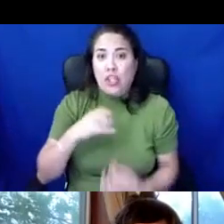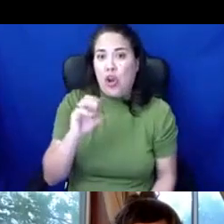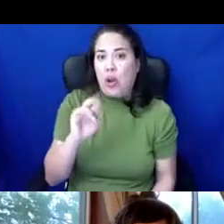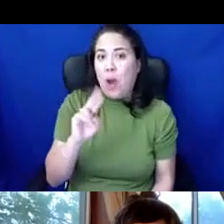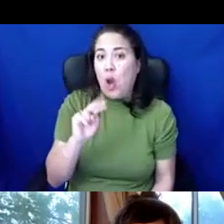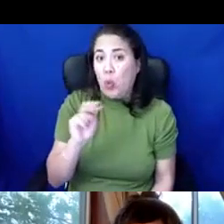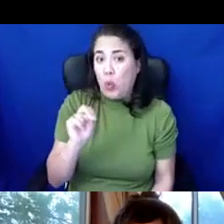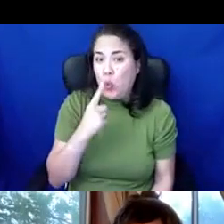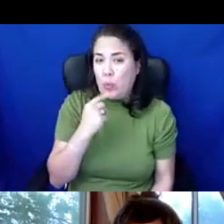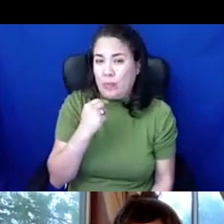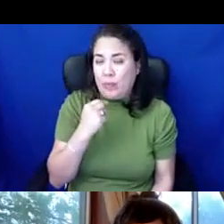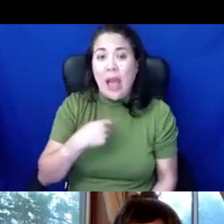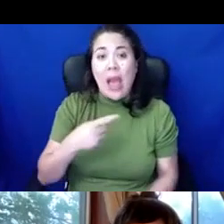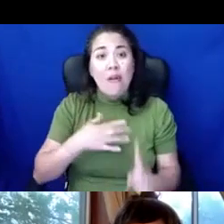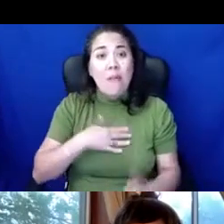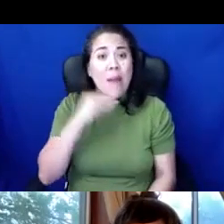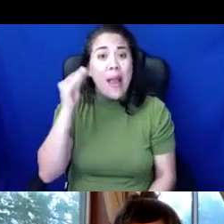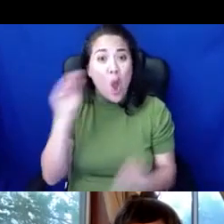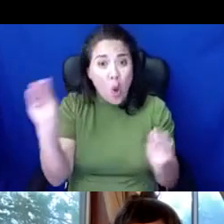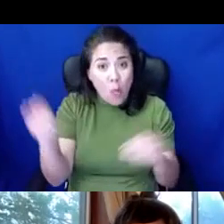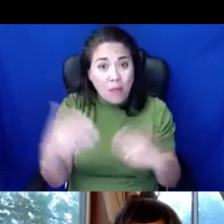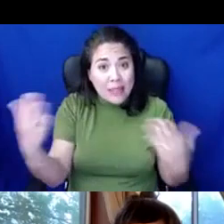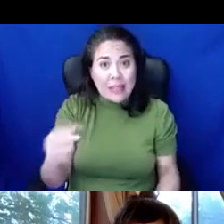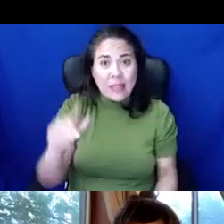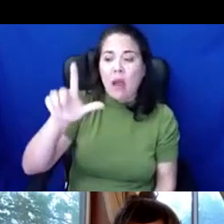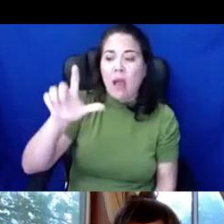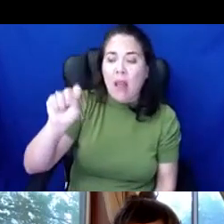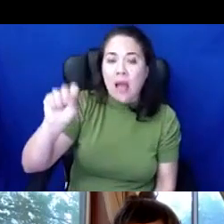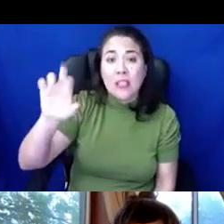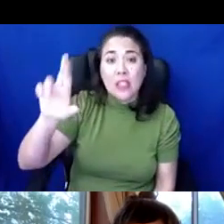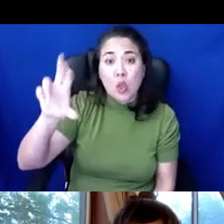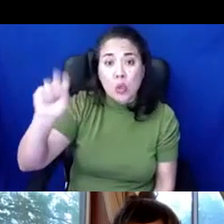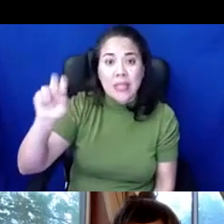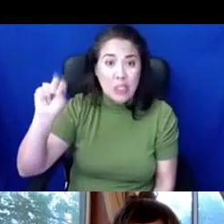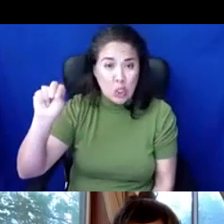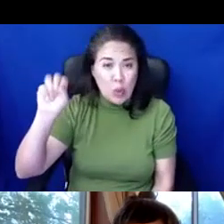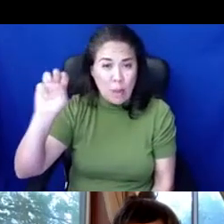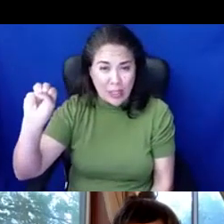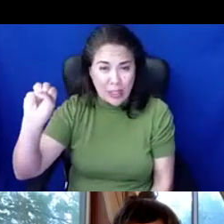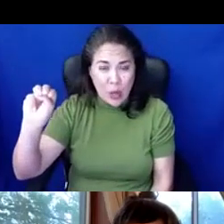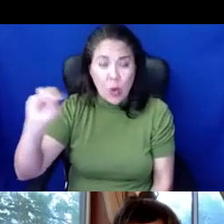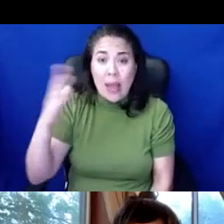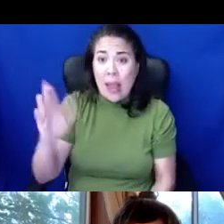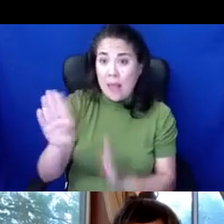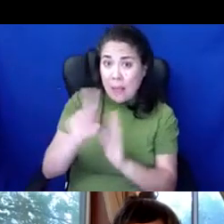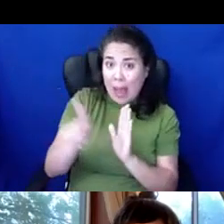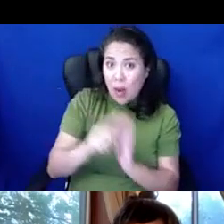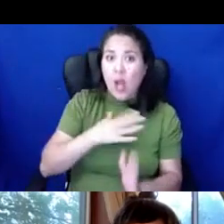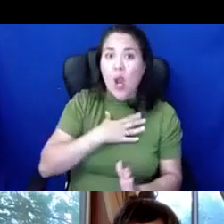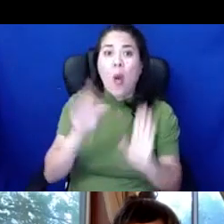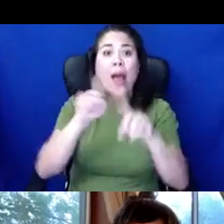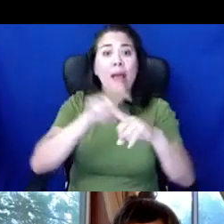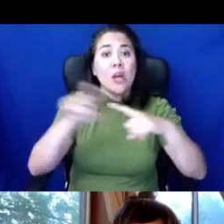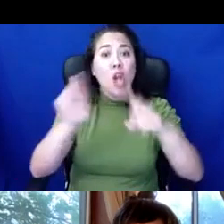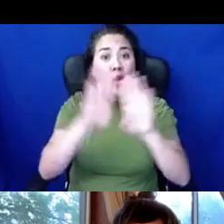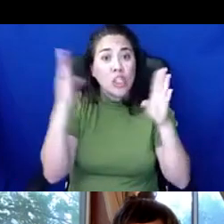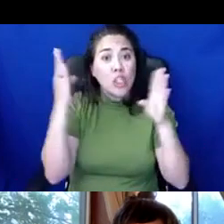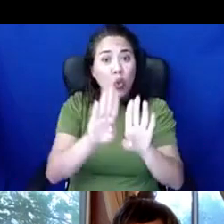Tonya Suther: And coming to you from my Home Office here in Las cruces new Mexico in the background, are white closet doors, there is a bookshop off to.